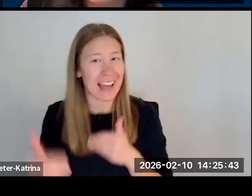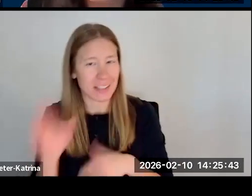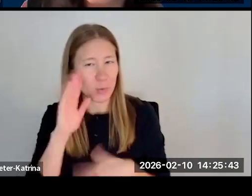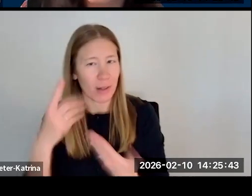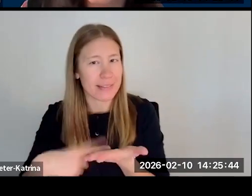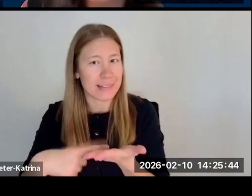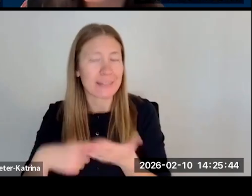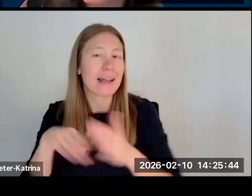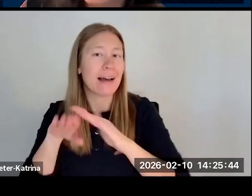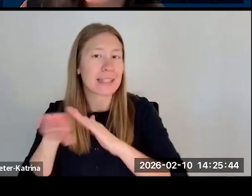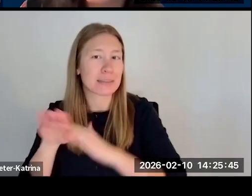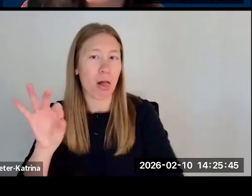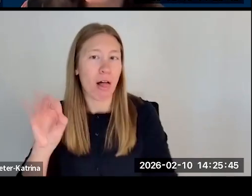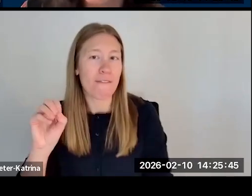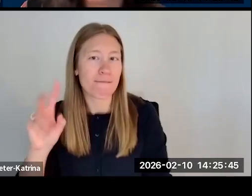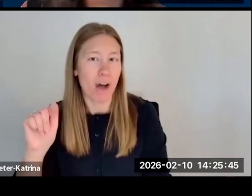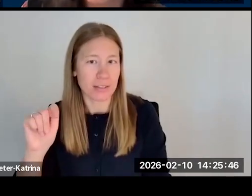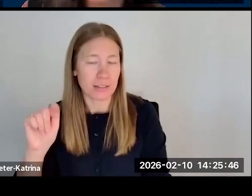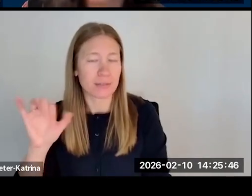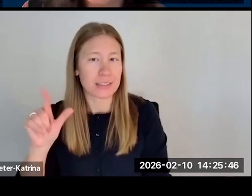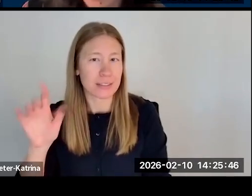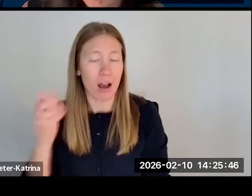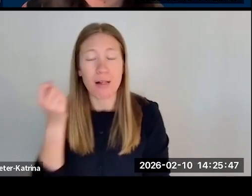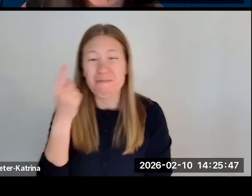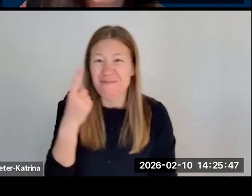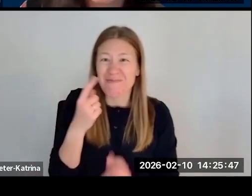but a big thing to remember here is that font, weight,